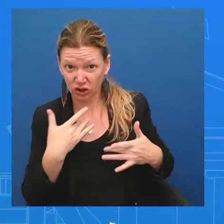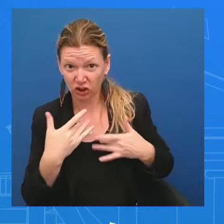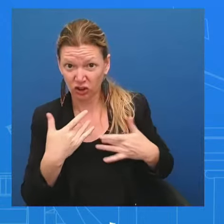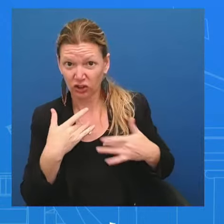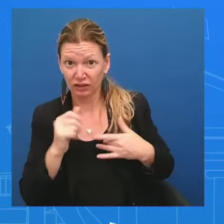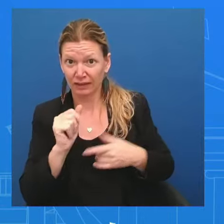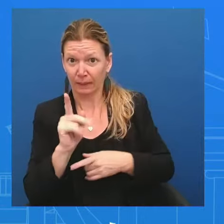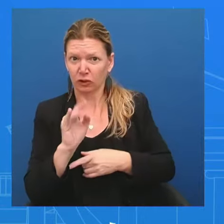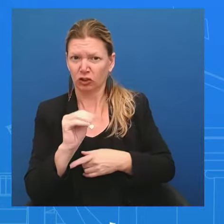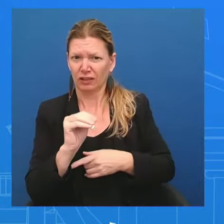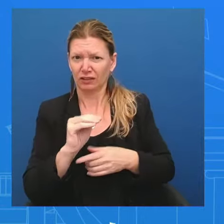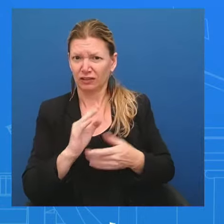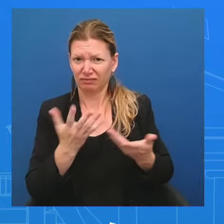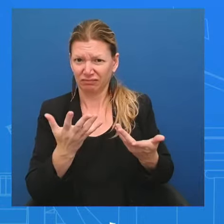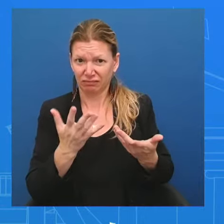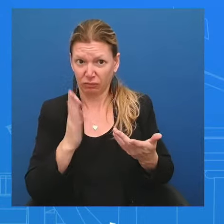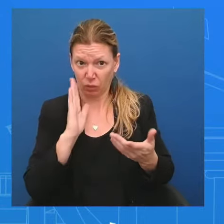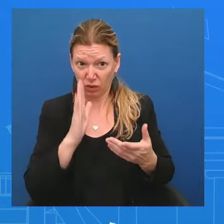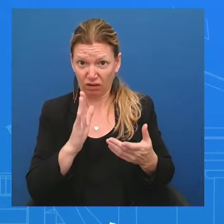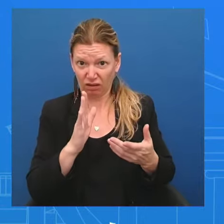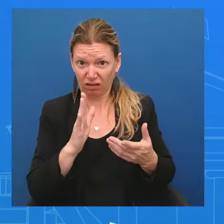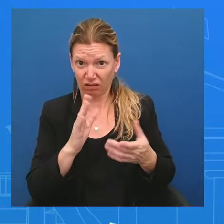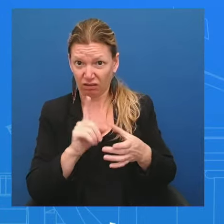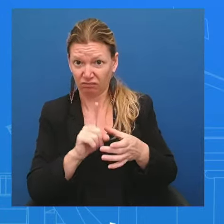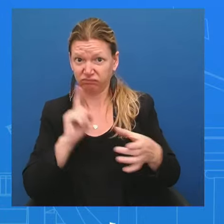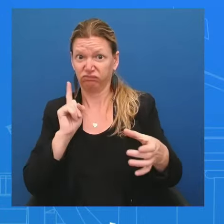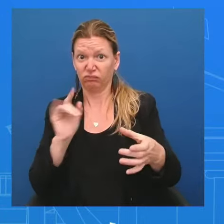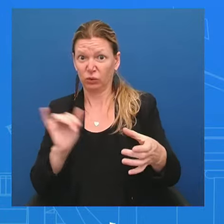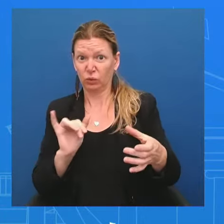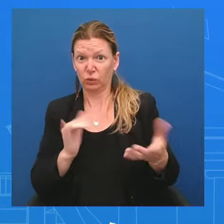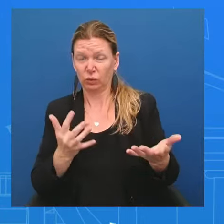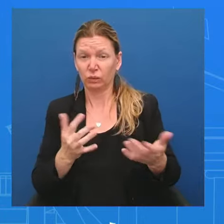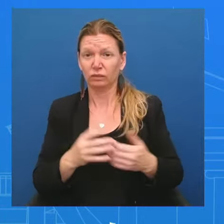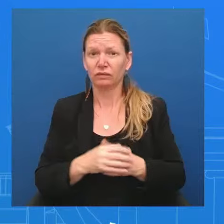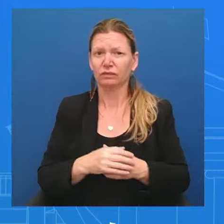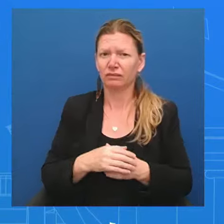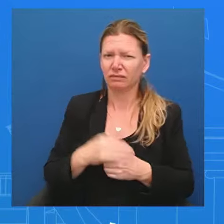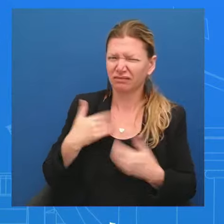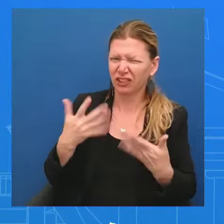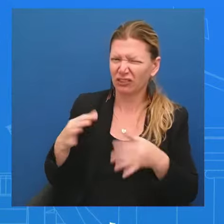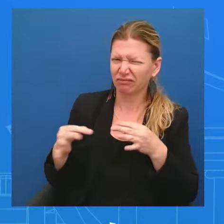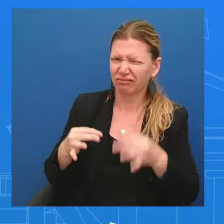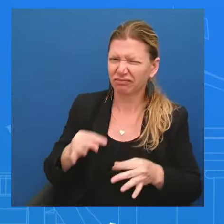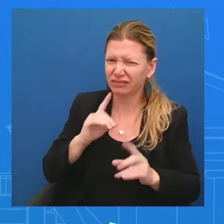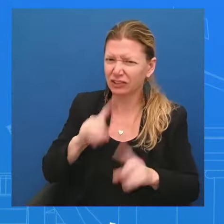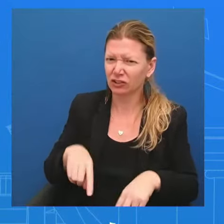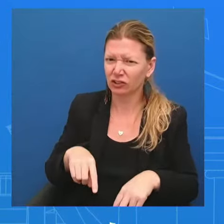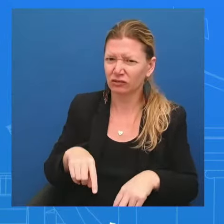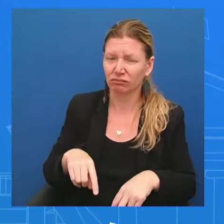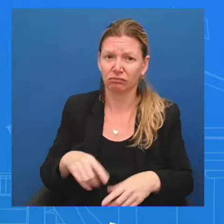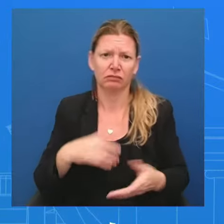in the last part of my soliloquy. The Press: I'm sorry, I missed. No, I didn't. I did. I'm sorry. I did not catch that. Mr. Kirby: You didn't get it.